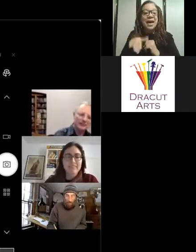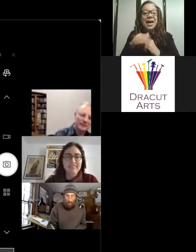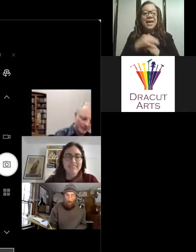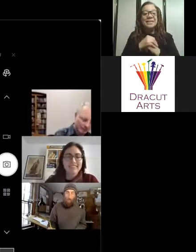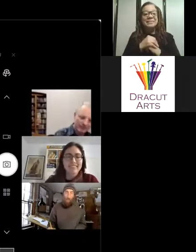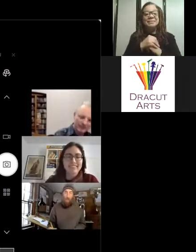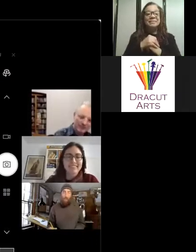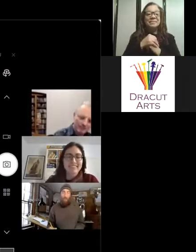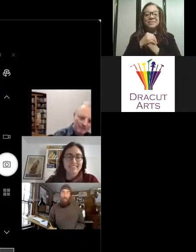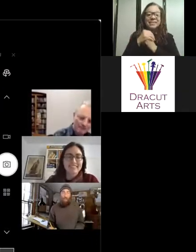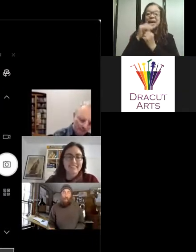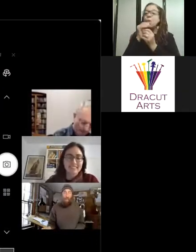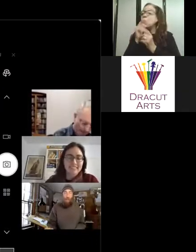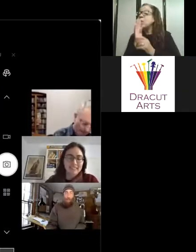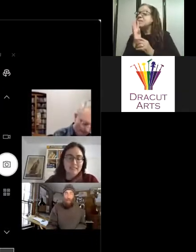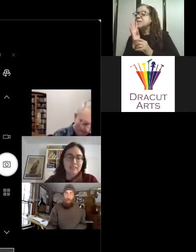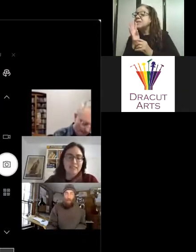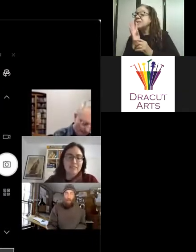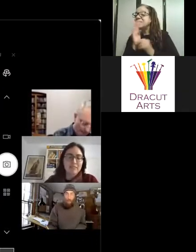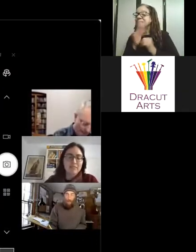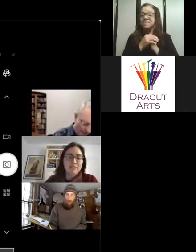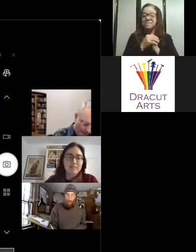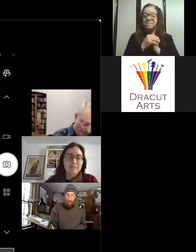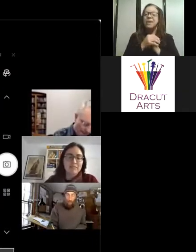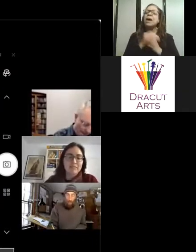maybe they're whispering something, or maybe we can make them saying something, right?